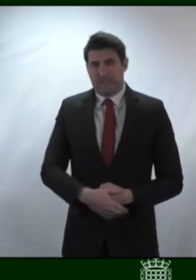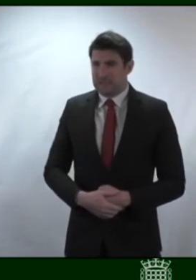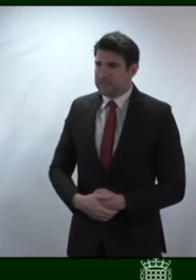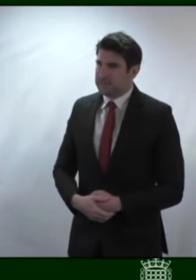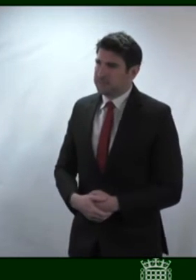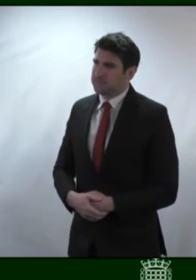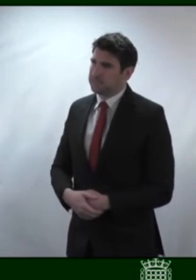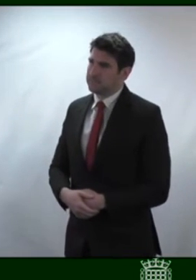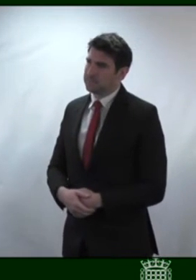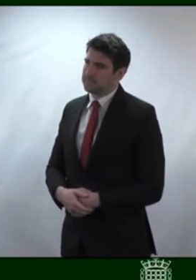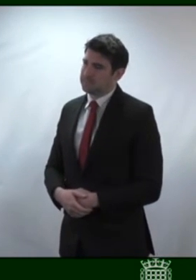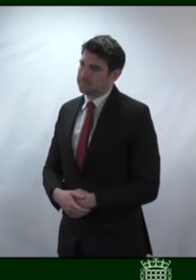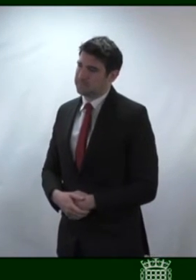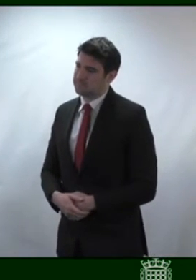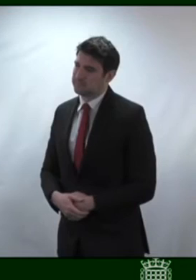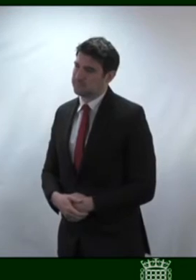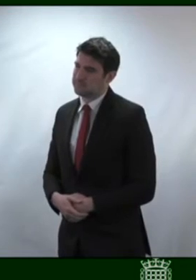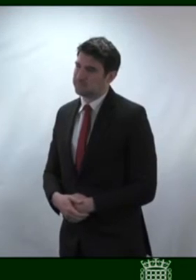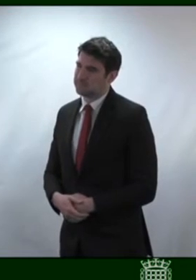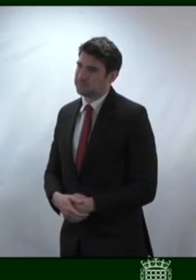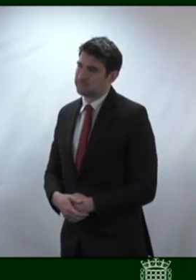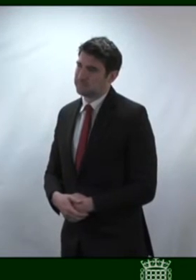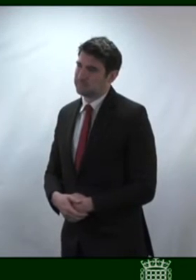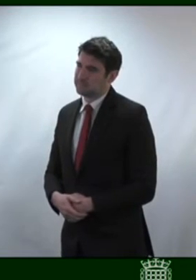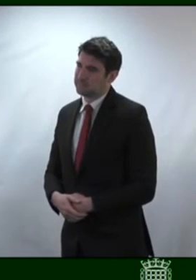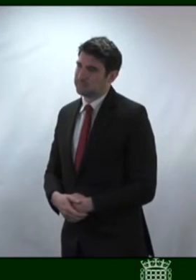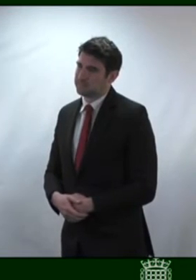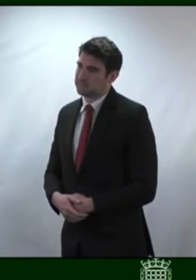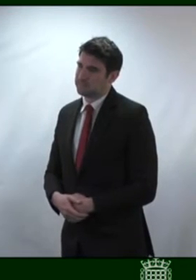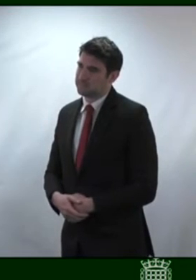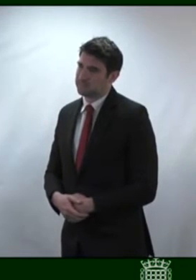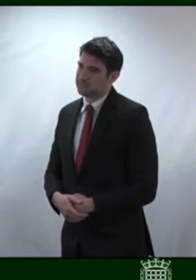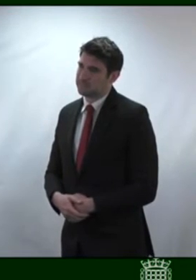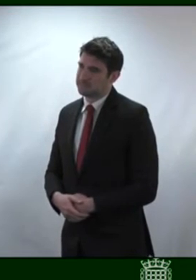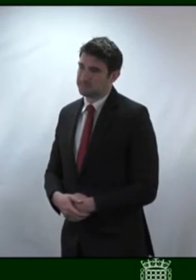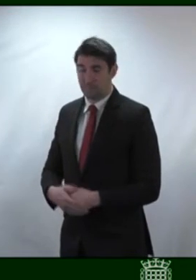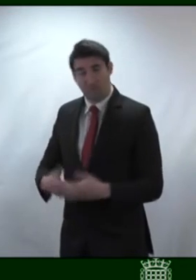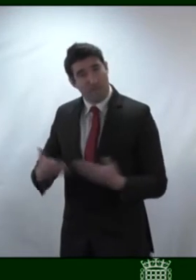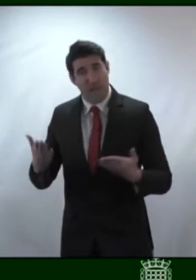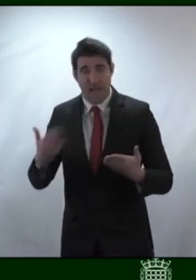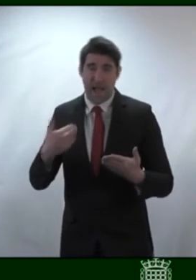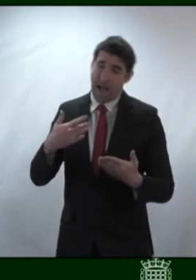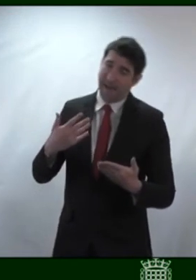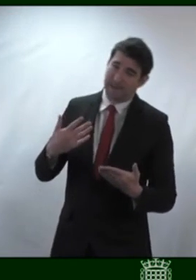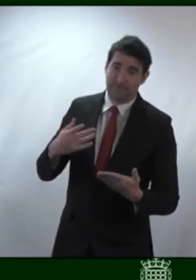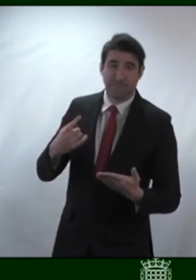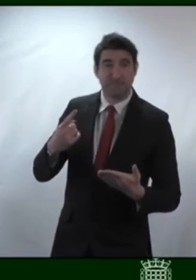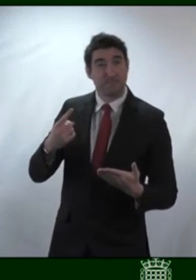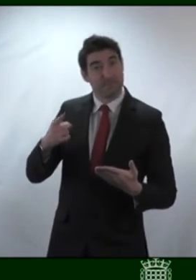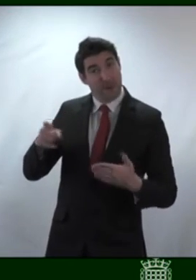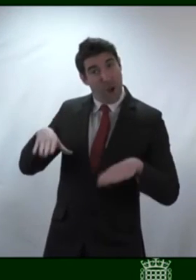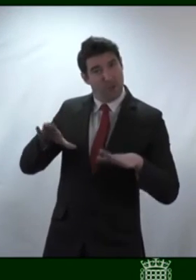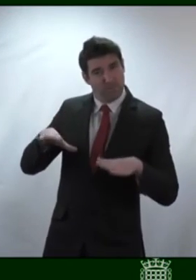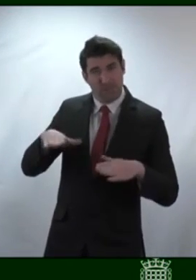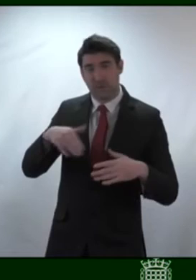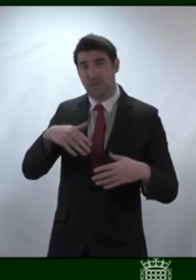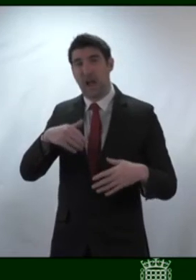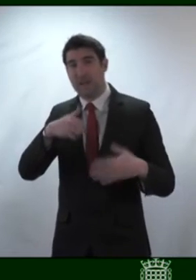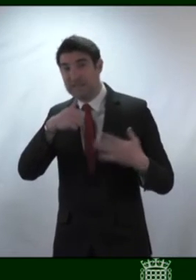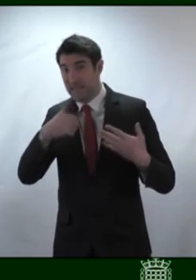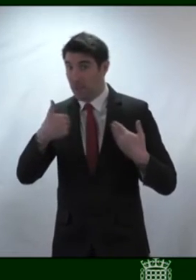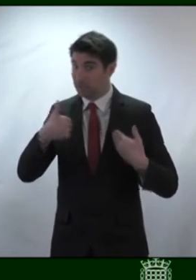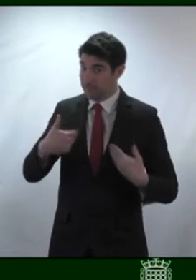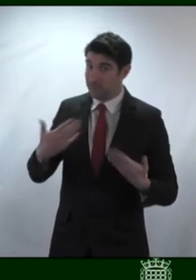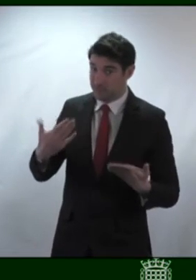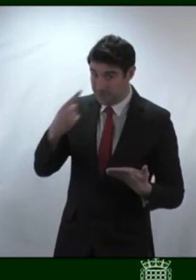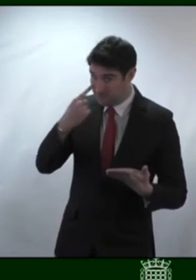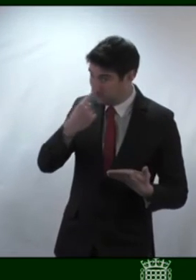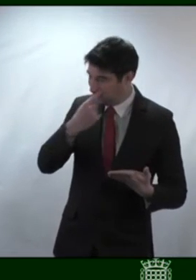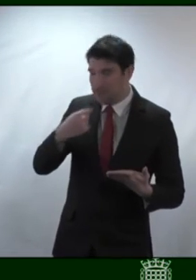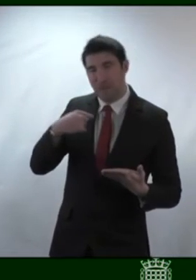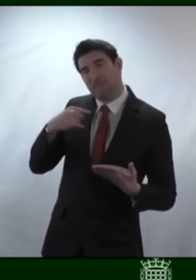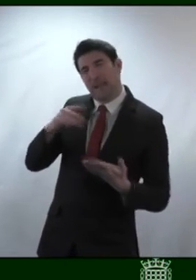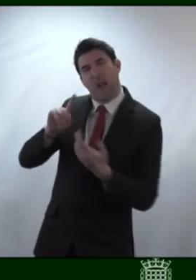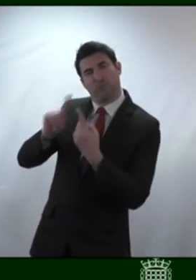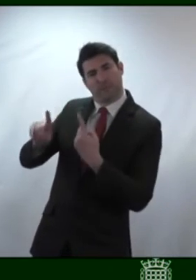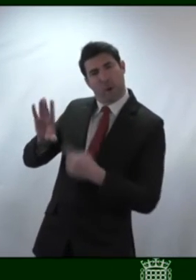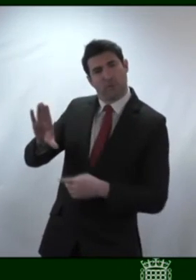criticisms of the UK’s performance. But perhaps he could tell me why the UK is the first to produce a